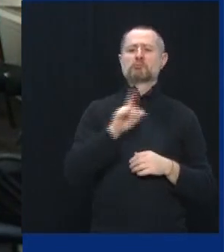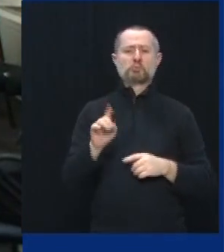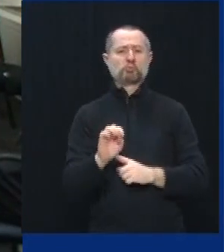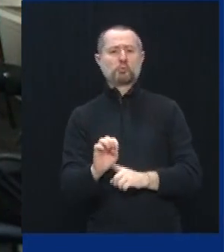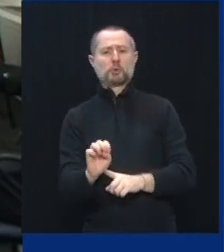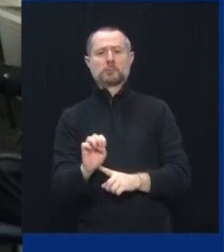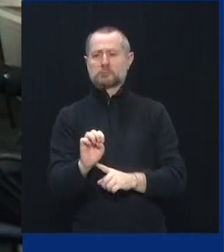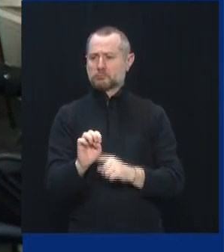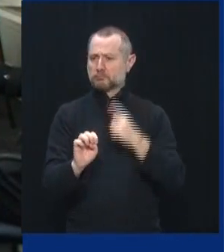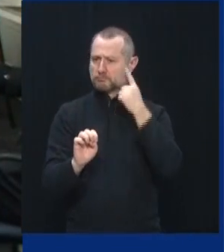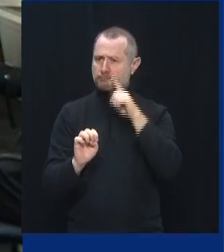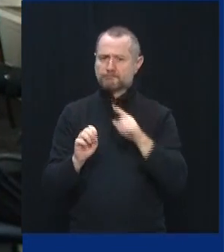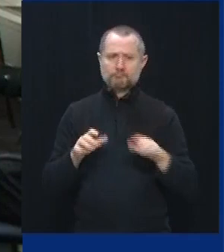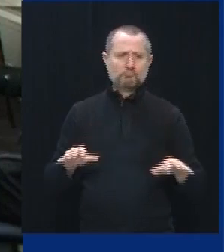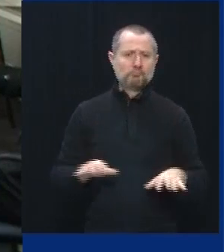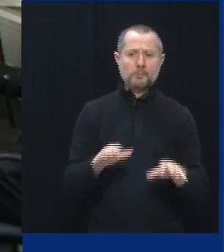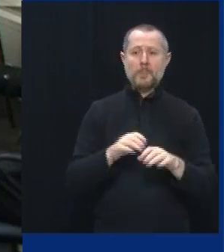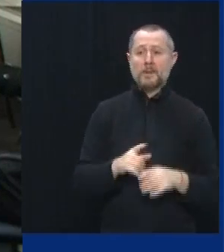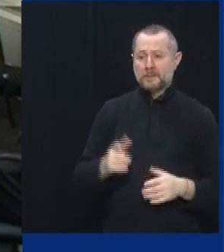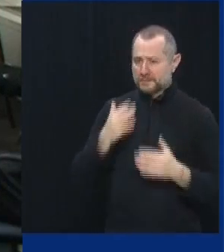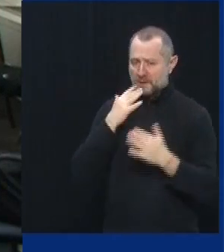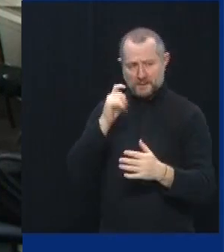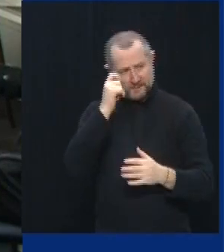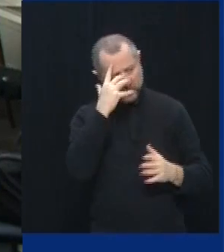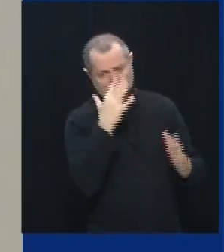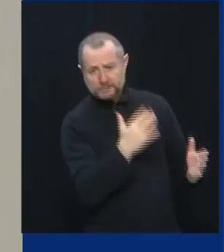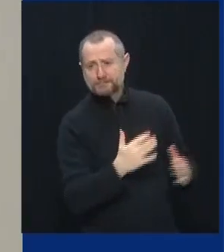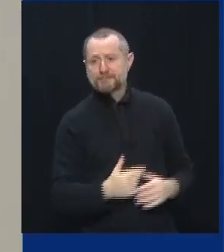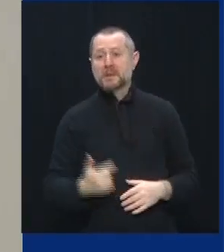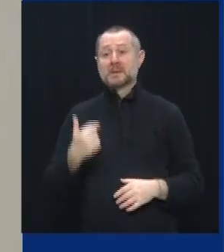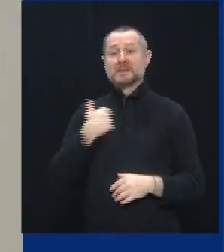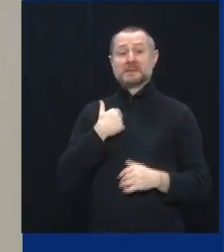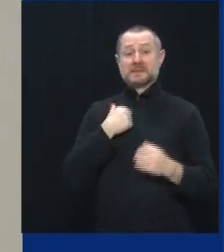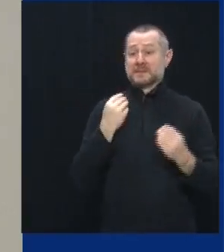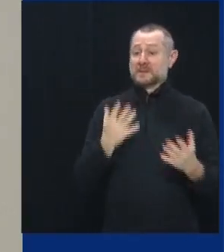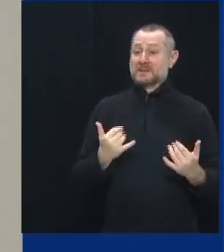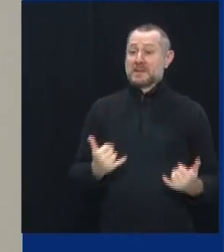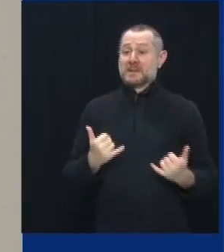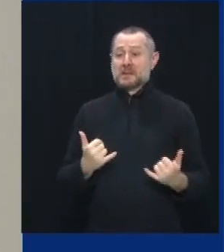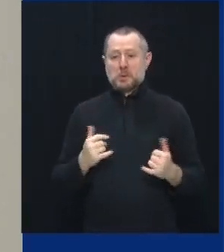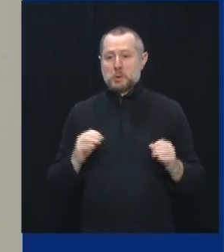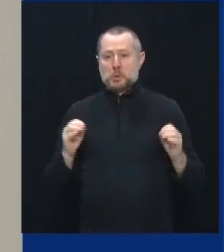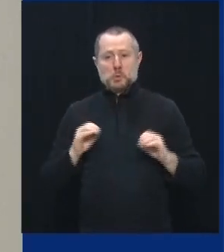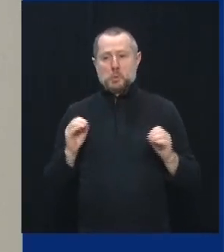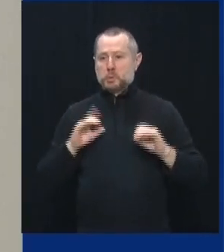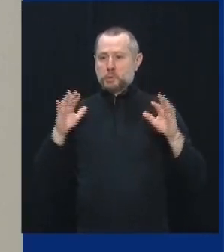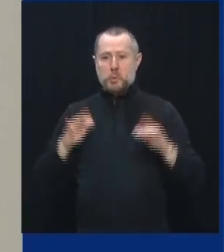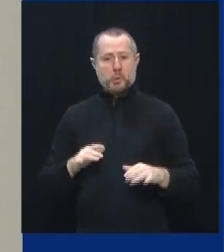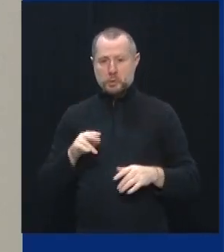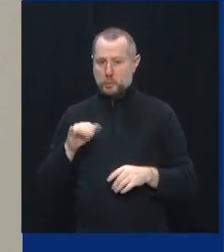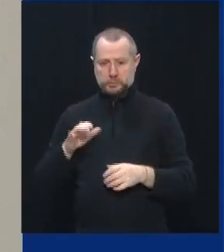MIKE KOPY, THE DIRECTOR OF THE OUR EMERGENCY EFFORTS STATEWIDE. THANK YOU, GOVERNOR.